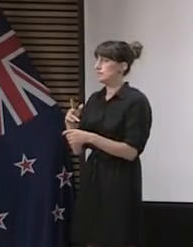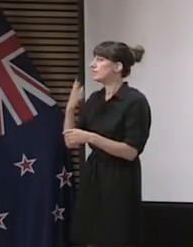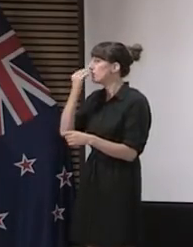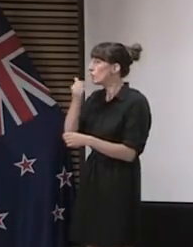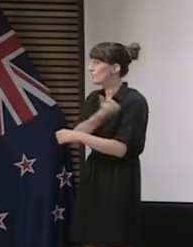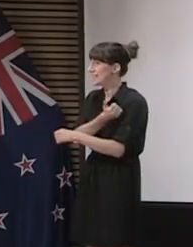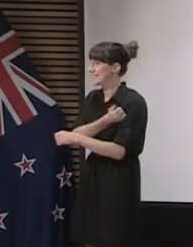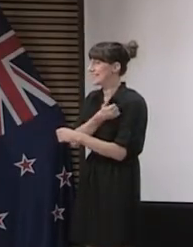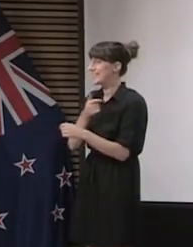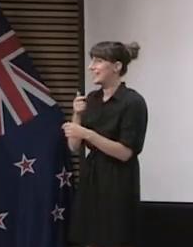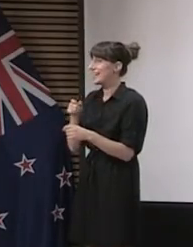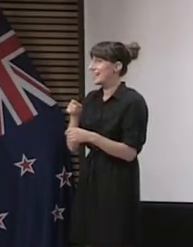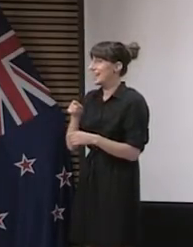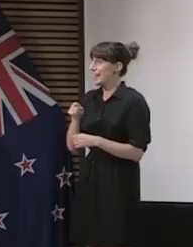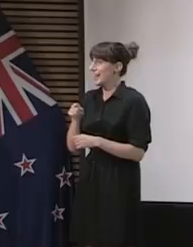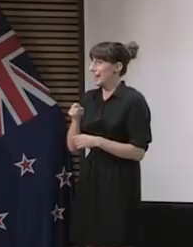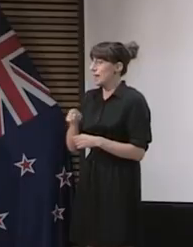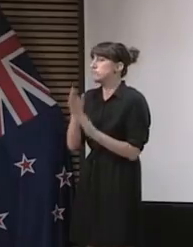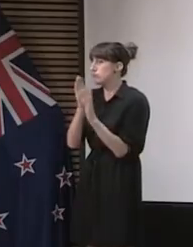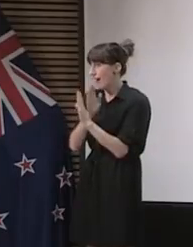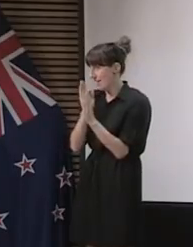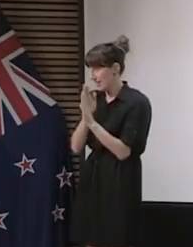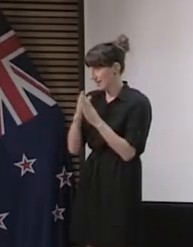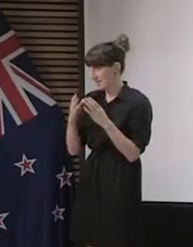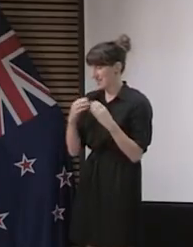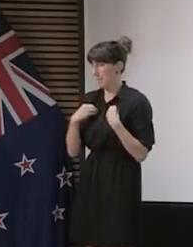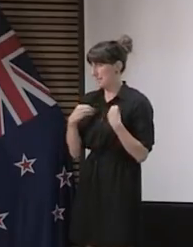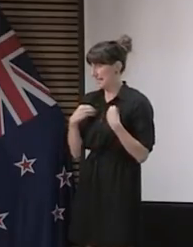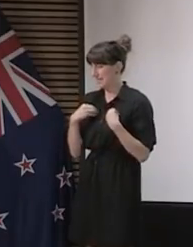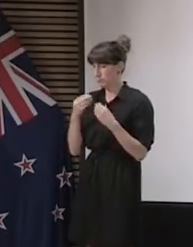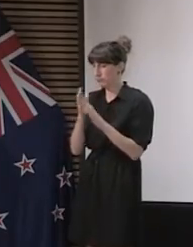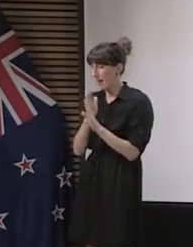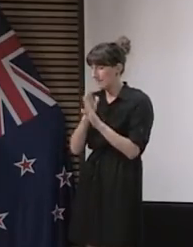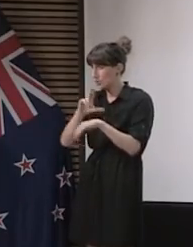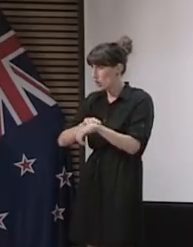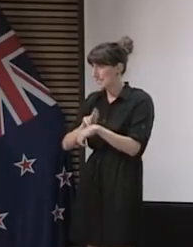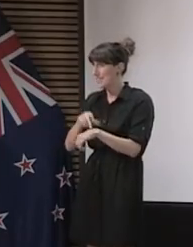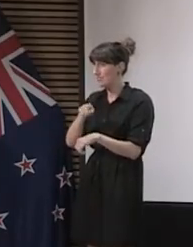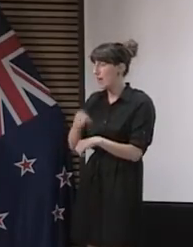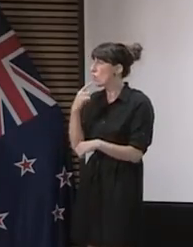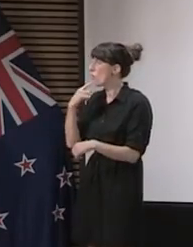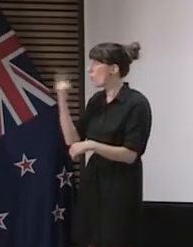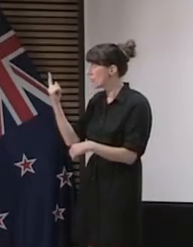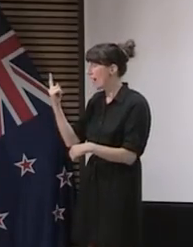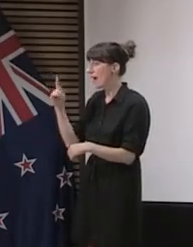We have stepped into delay that until furtherdown the track so that ourmost vulnerable people